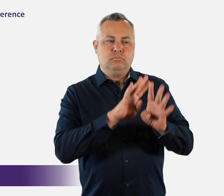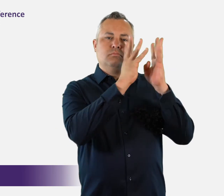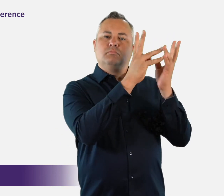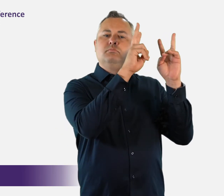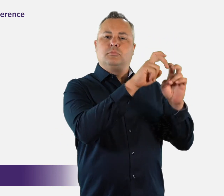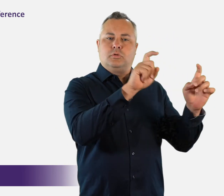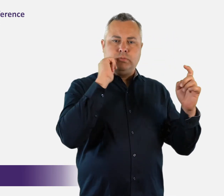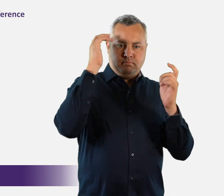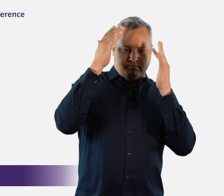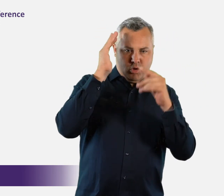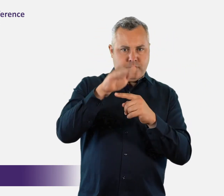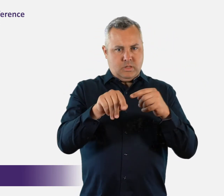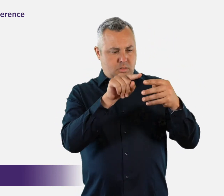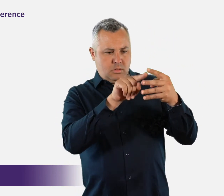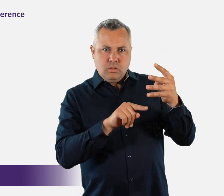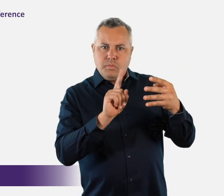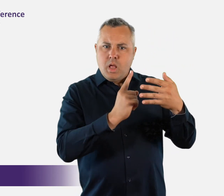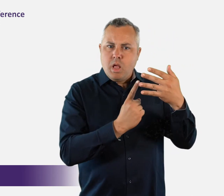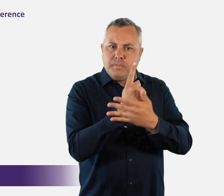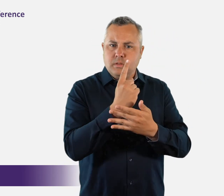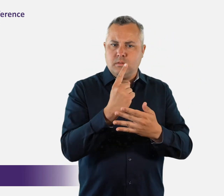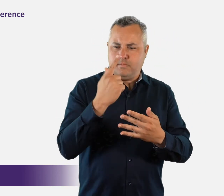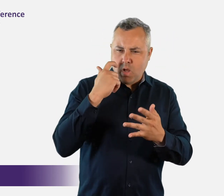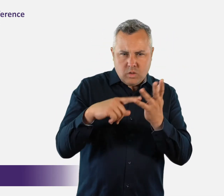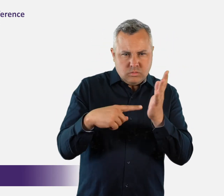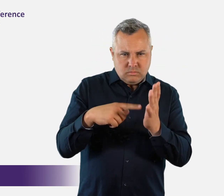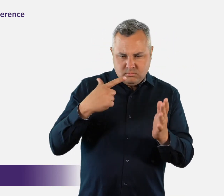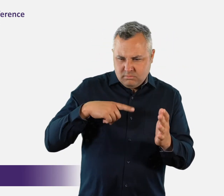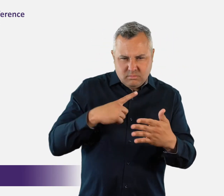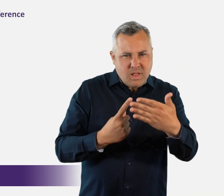The Royal Commission will consider the nature and extent of -